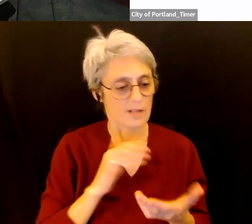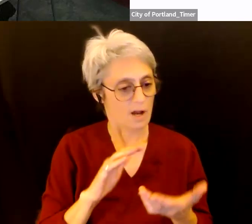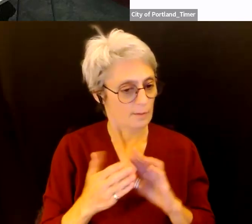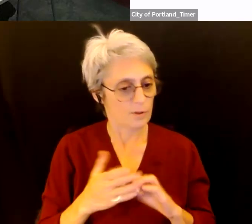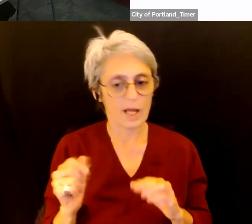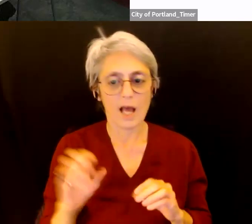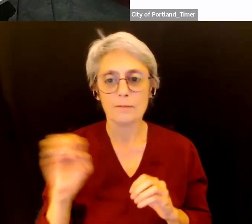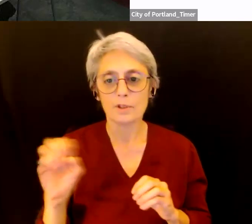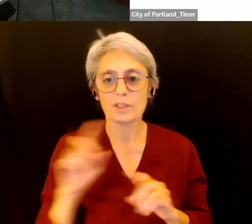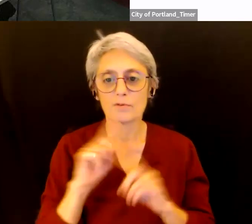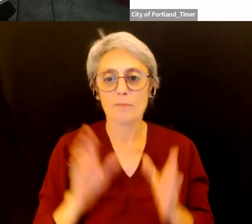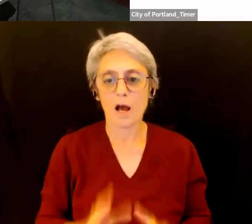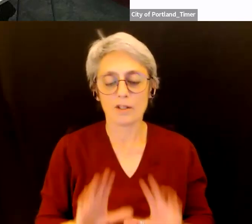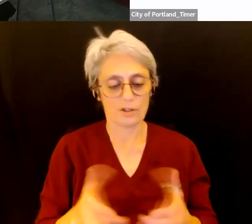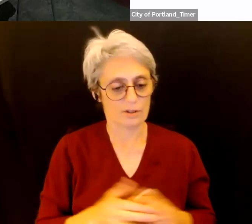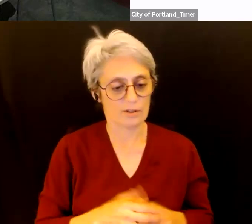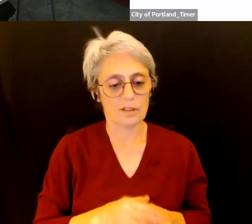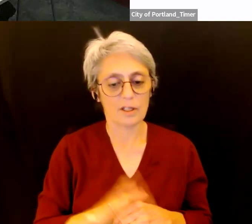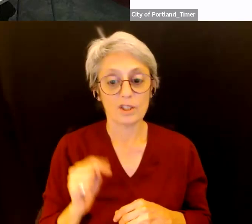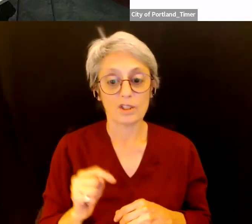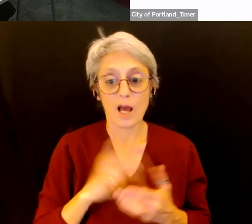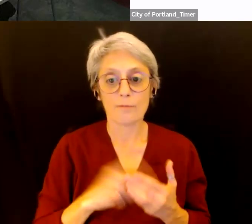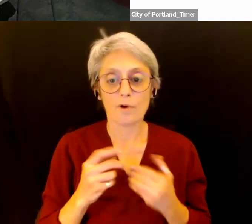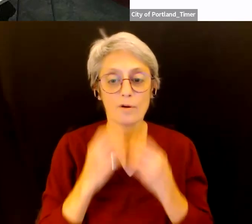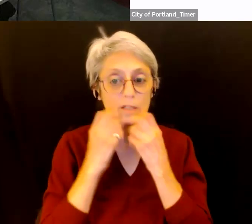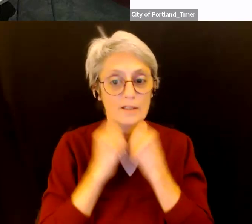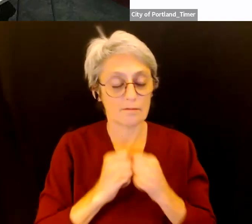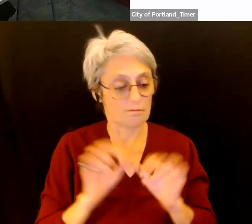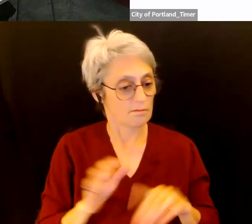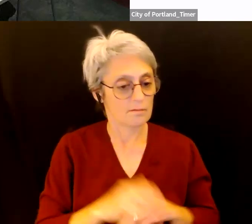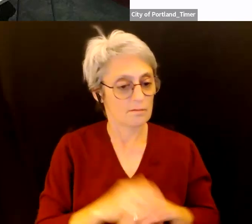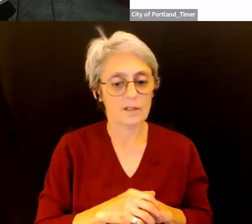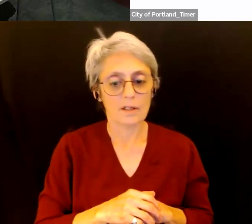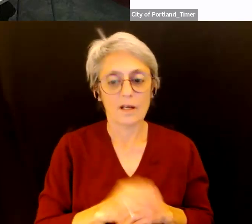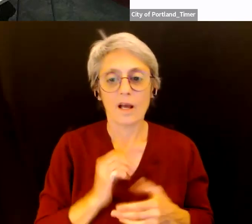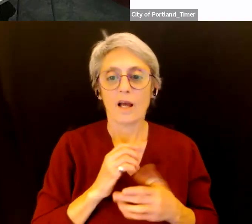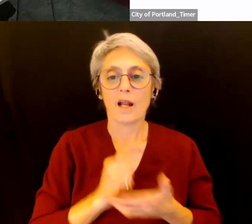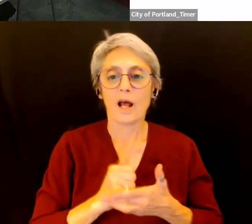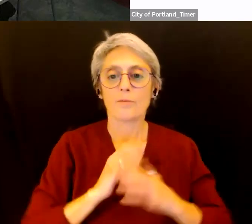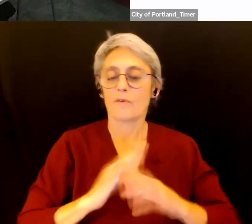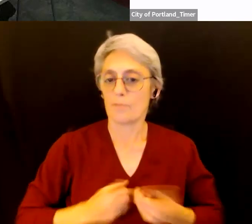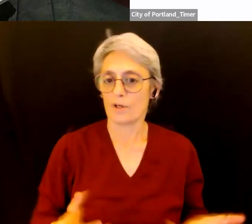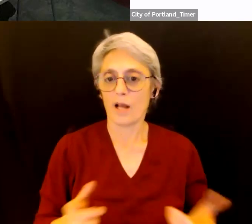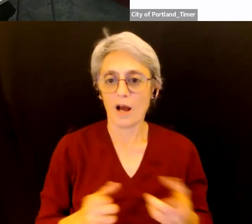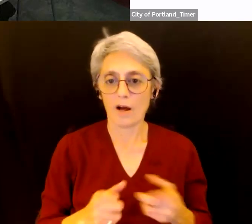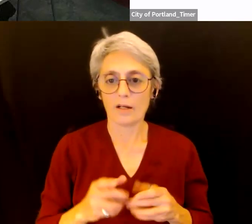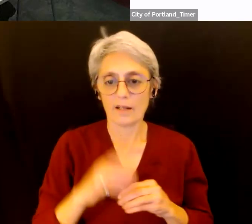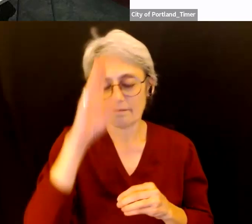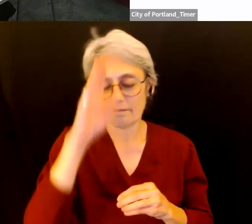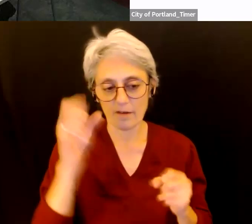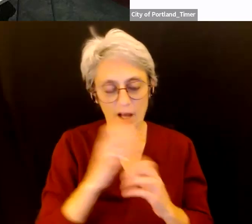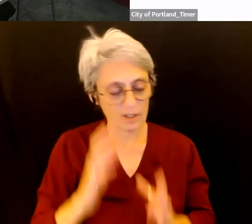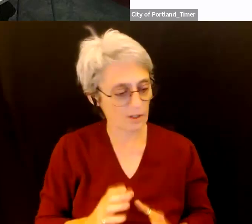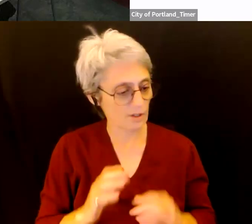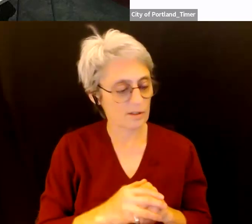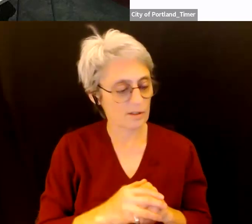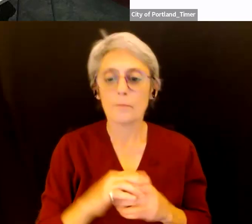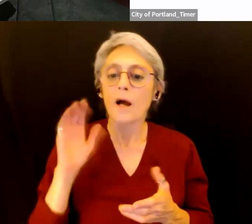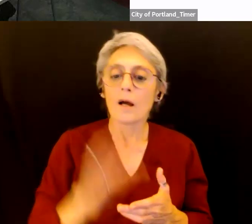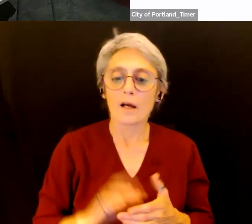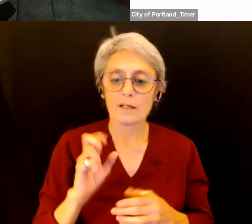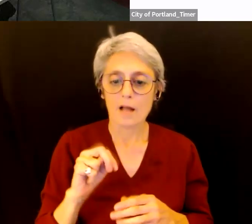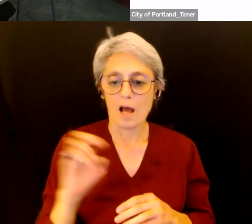The chat program is invaluable. It helps prevent burnout amongst firefighters by alleviating the pressure of non-emergency calls, allowing them to focus on higher priority 911 emergencies.